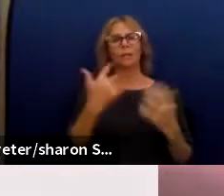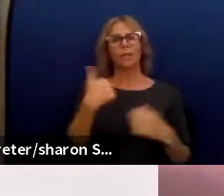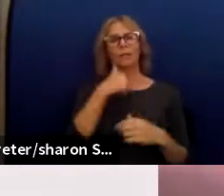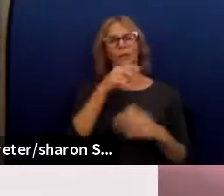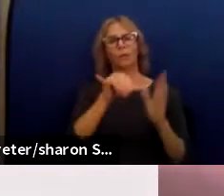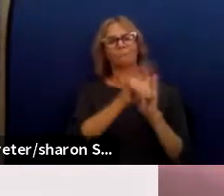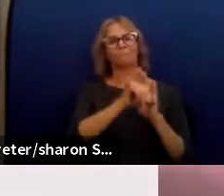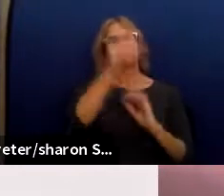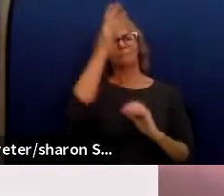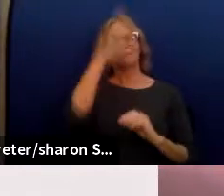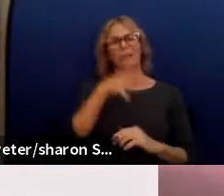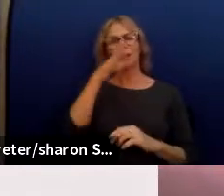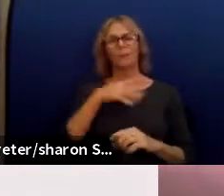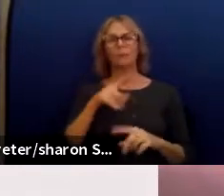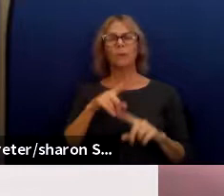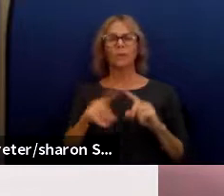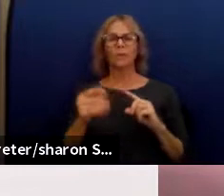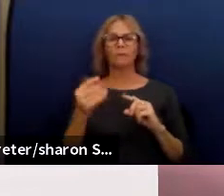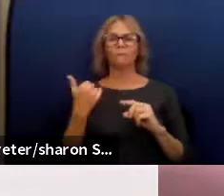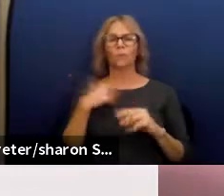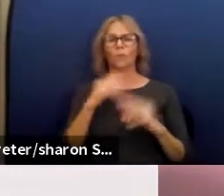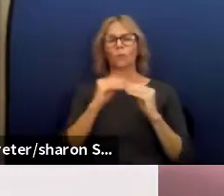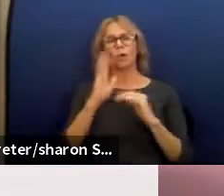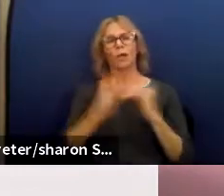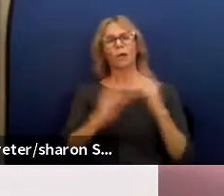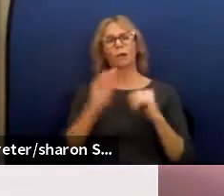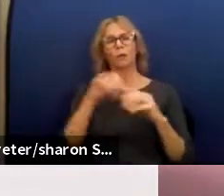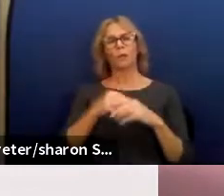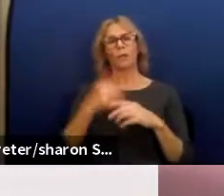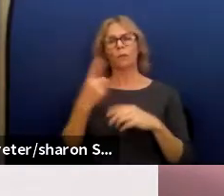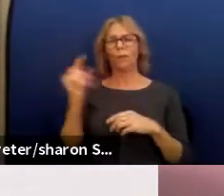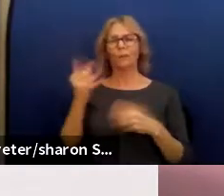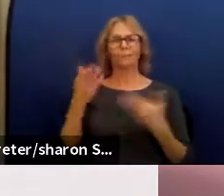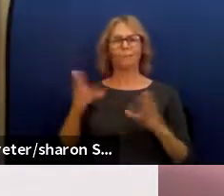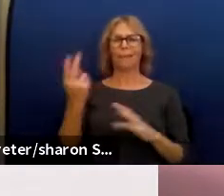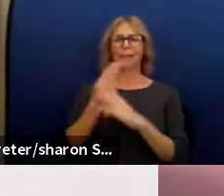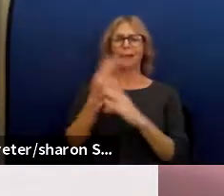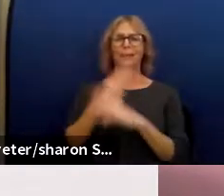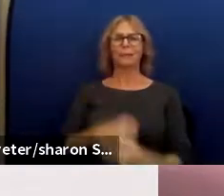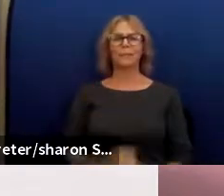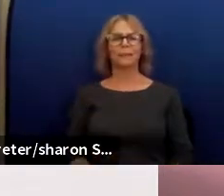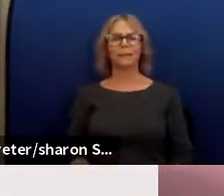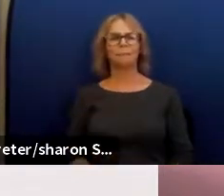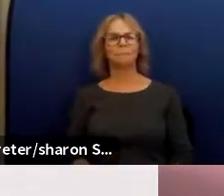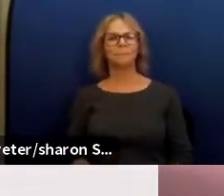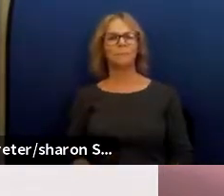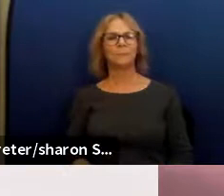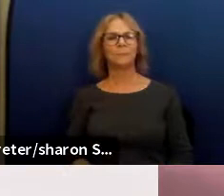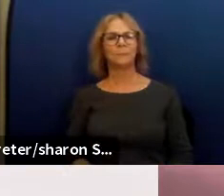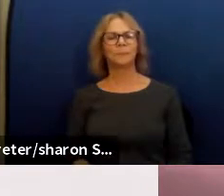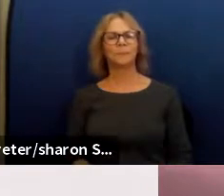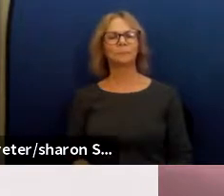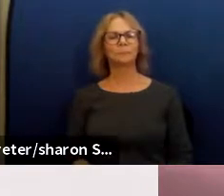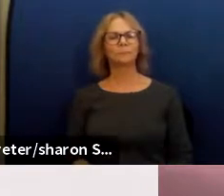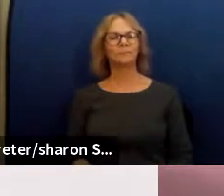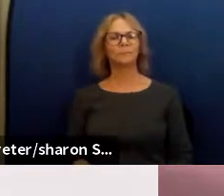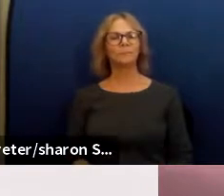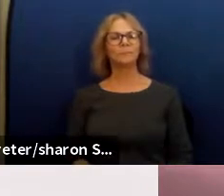female, but if we're more comfortable in one, you know, let them use it. And this is a state protection. Unfortunately, Trump got